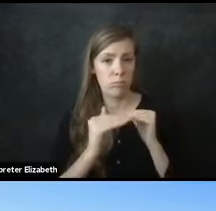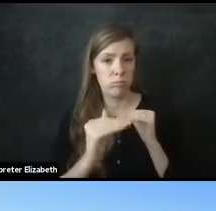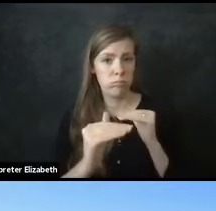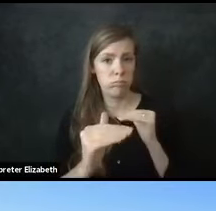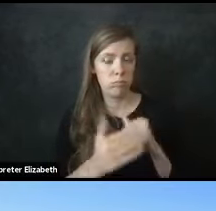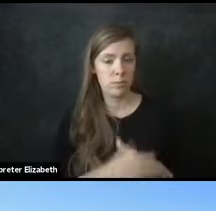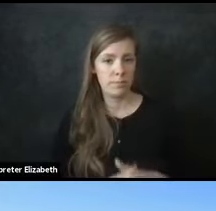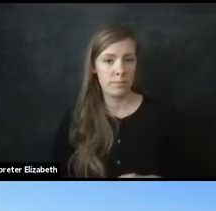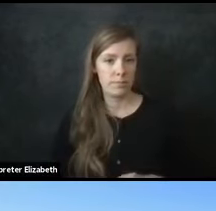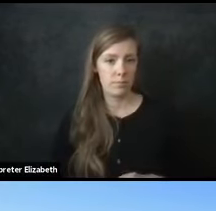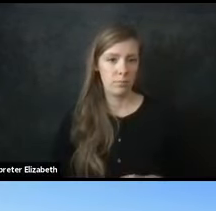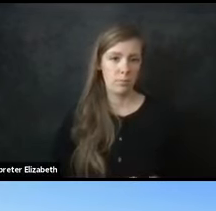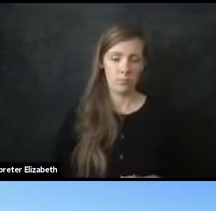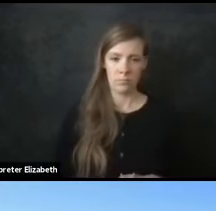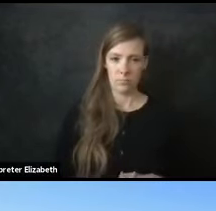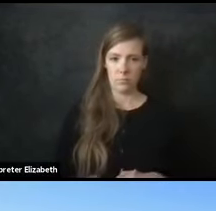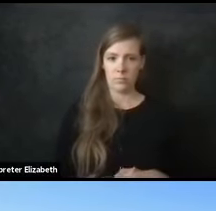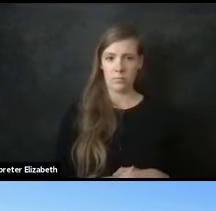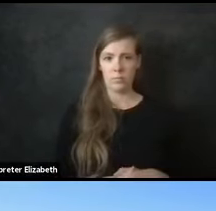Well, let me ask that, Kate.